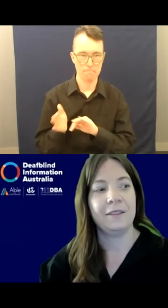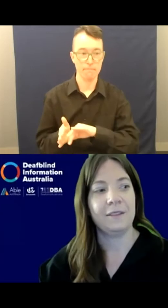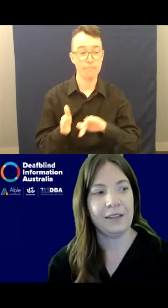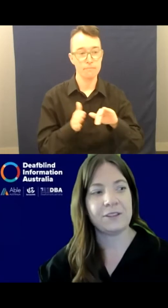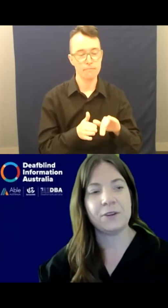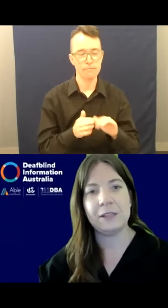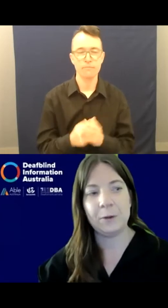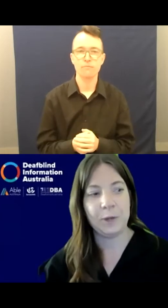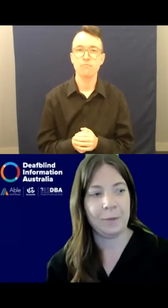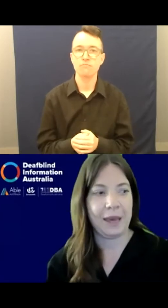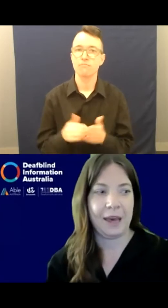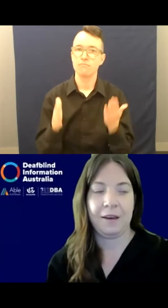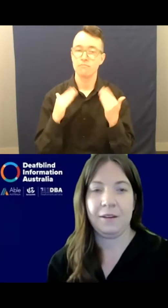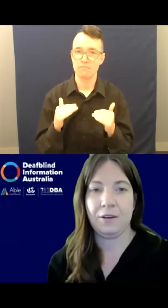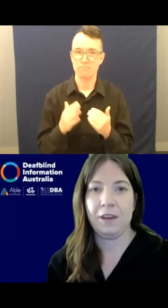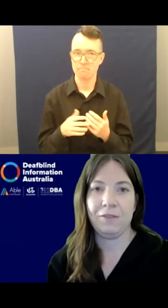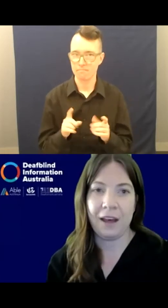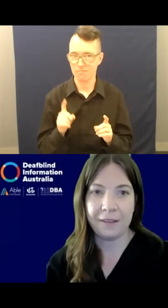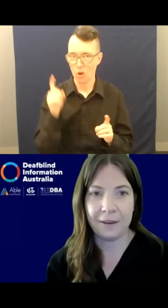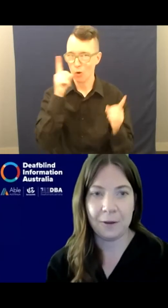Let's talk a little bit about Creative Arts Therapy.